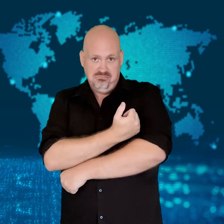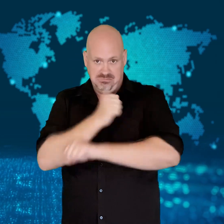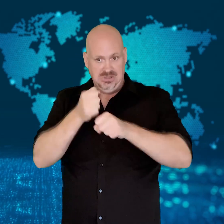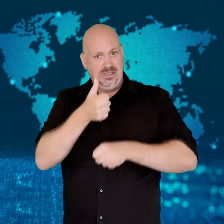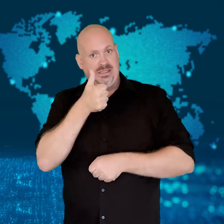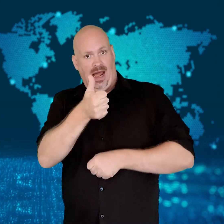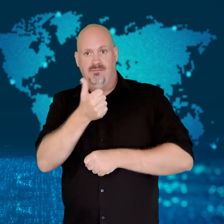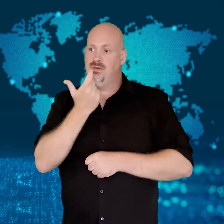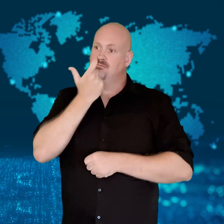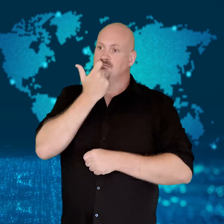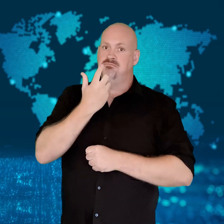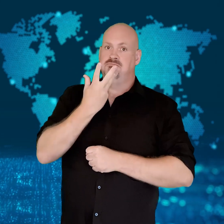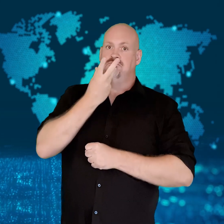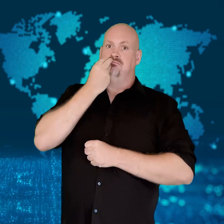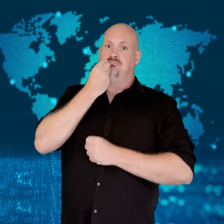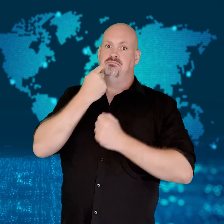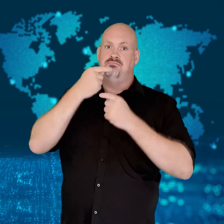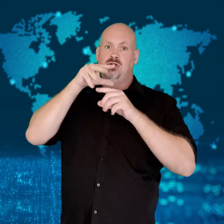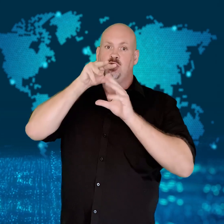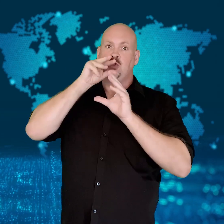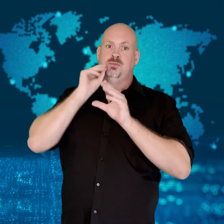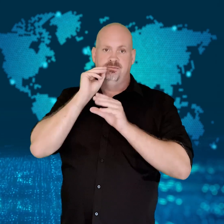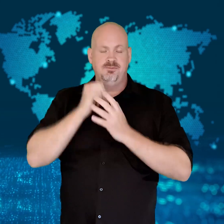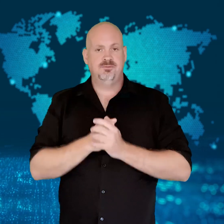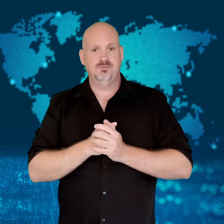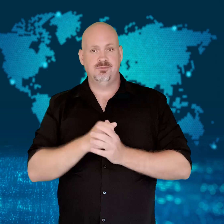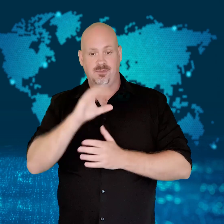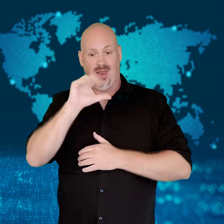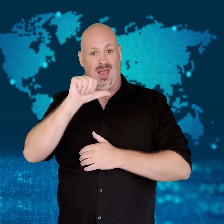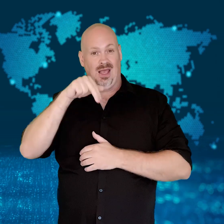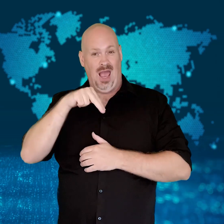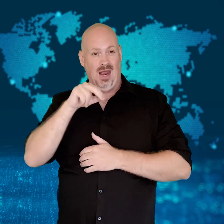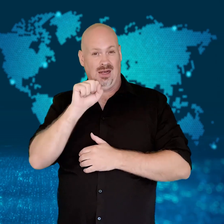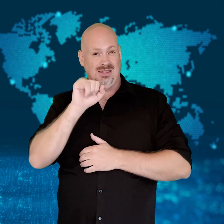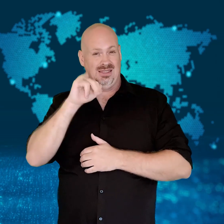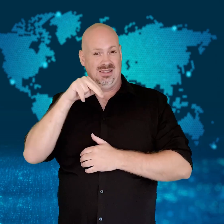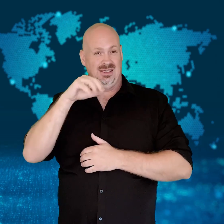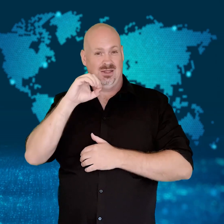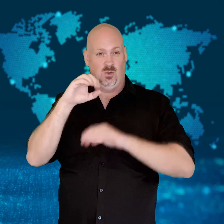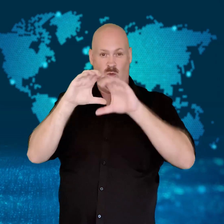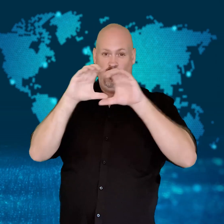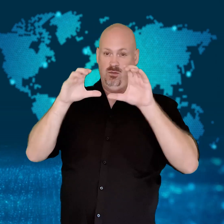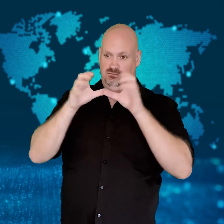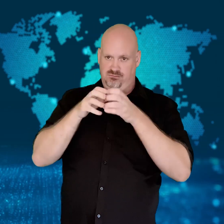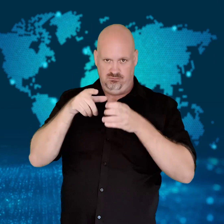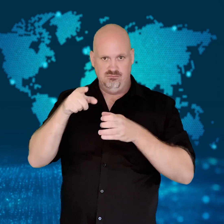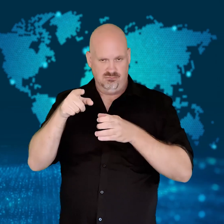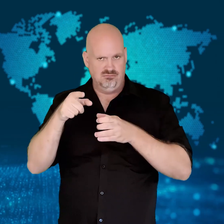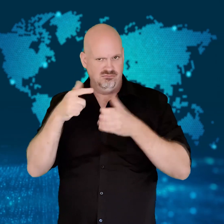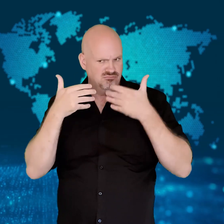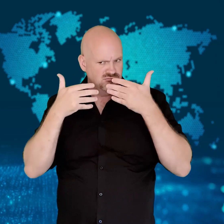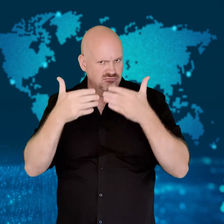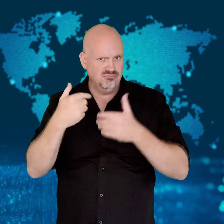The company says it is 92% effective in preventing COVID-19 symptoms